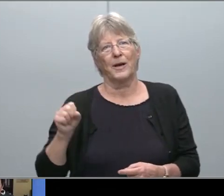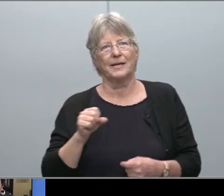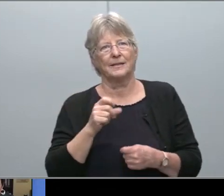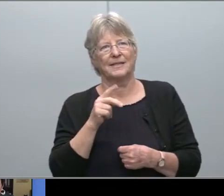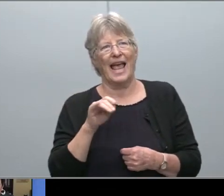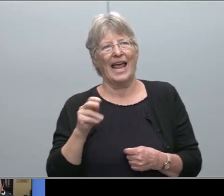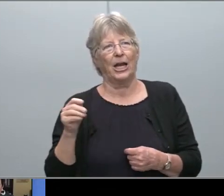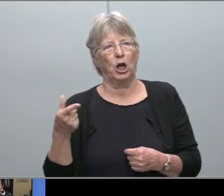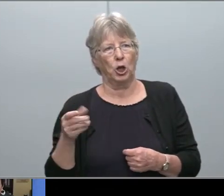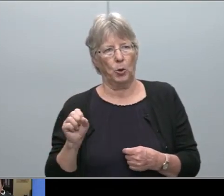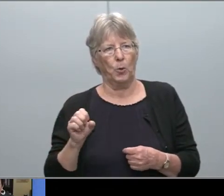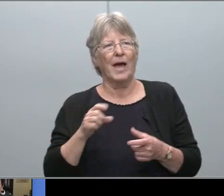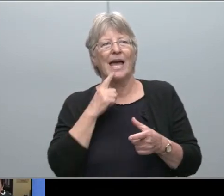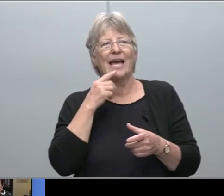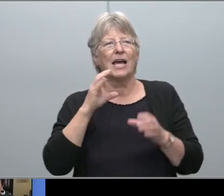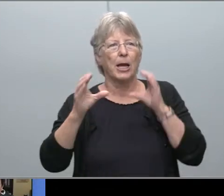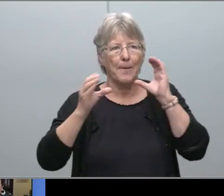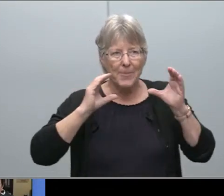"How will progress reports be provided?"